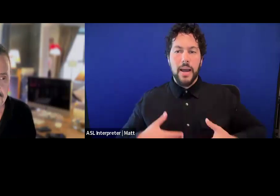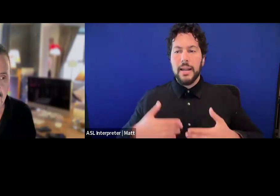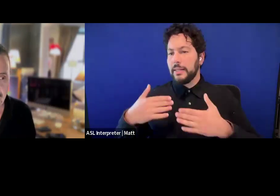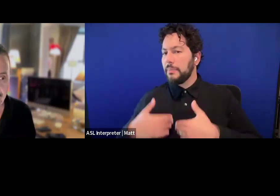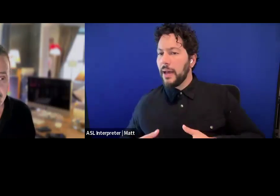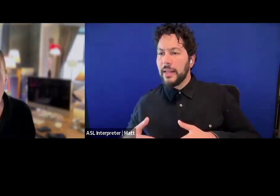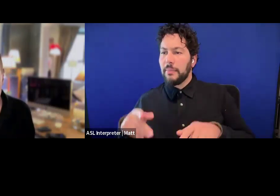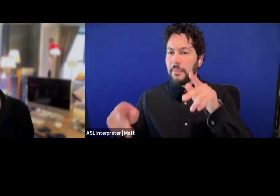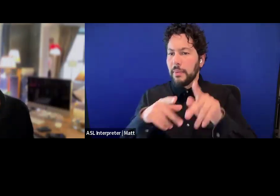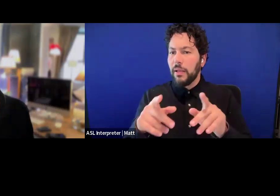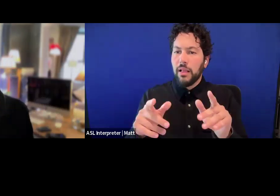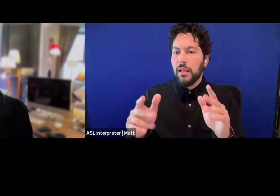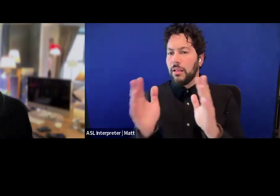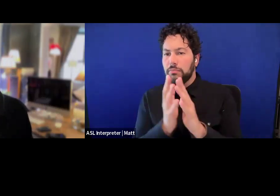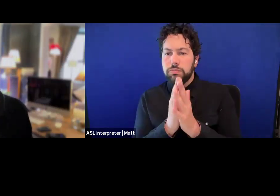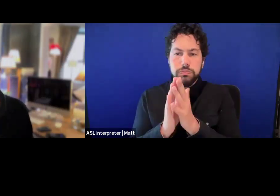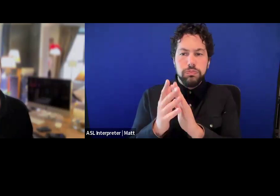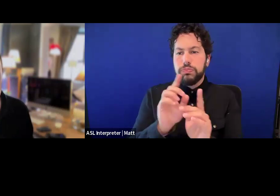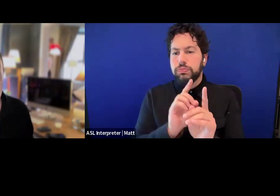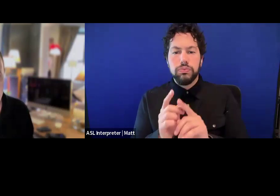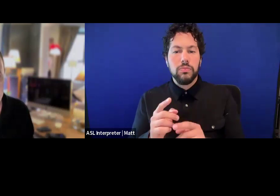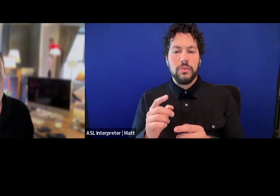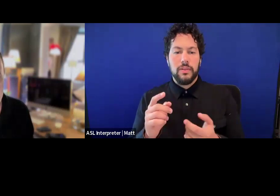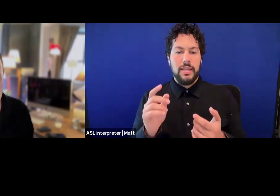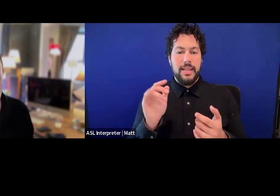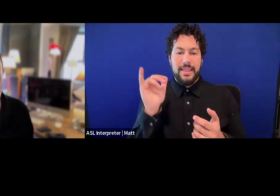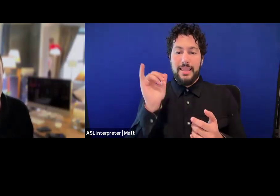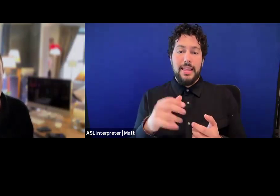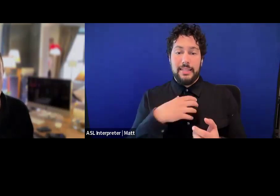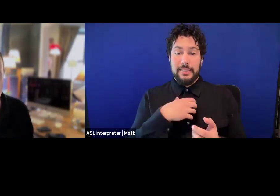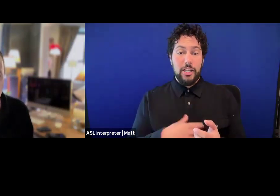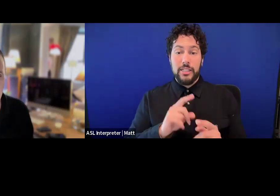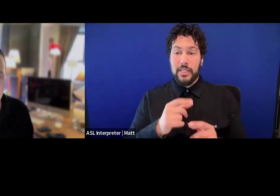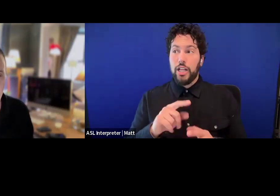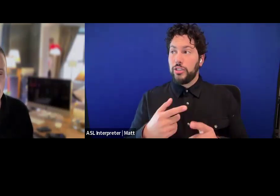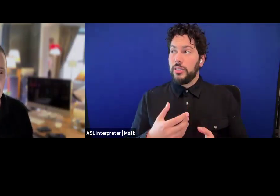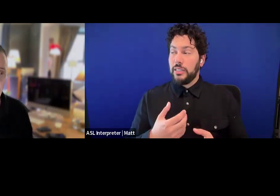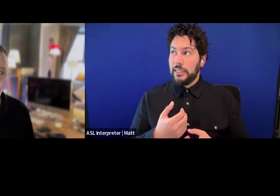Desire here is not confessed. It is encountered. But Melville develops, I argue,